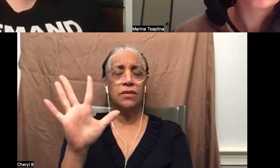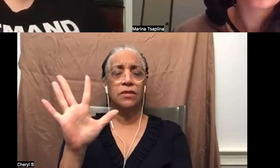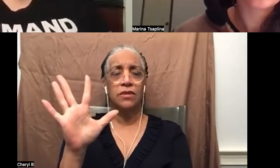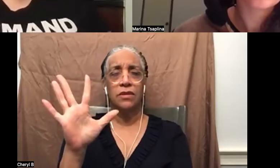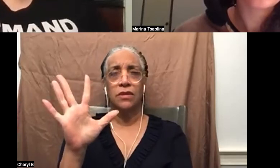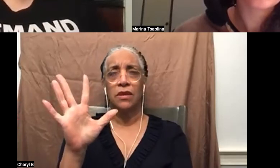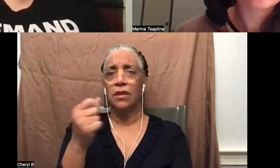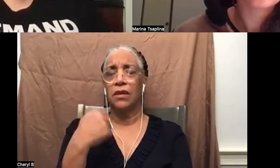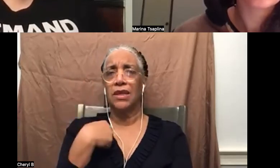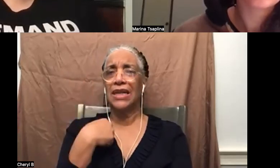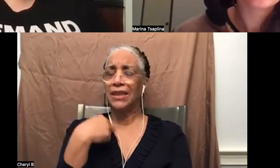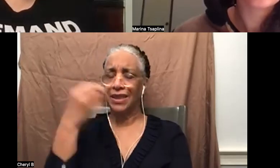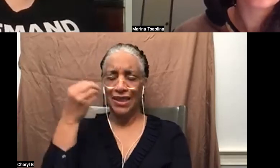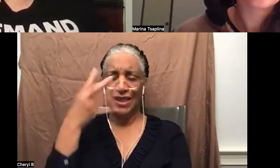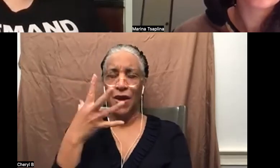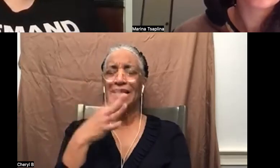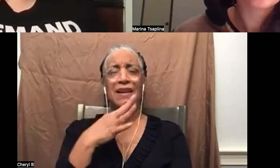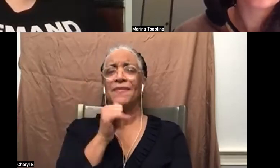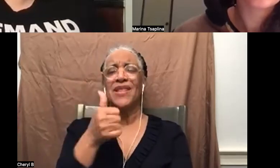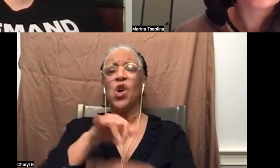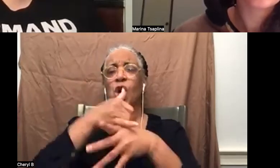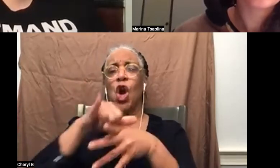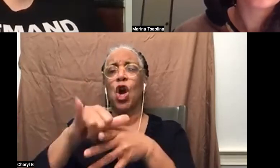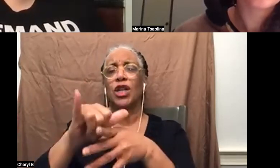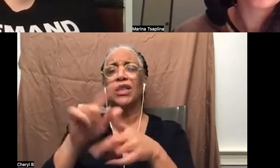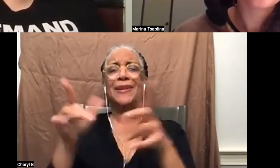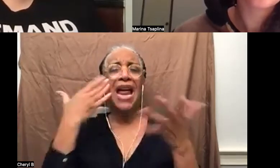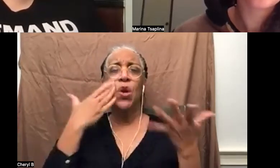I wasn't going to cuss, but I don't know how to say this without cussing, but